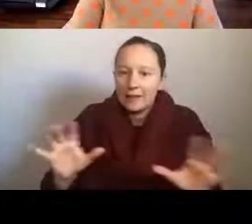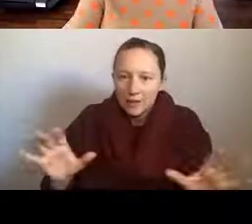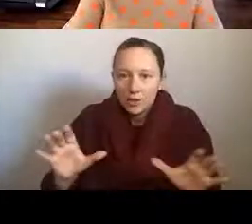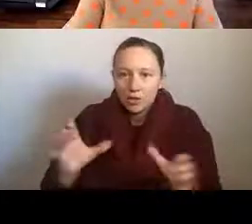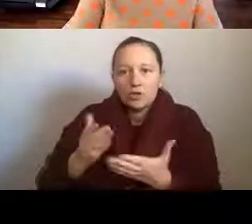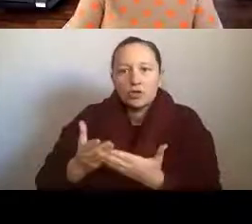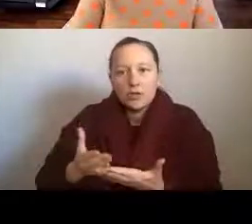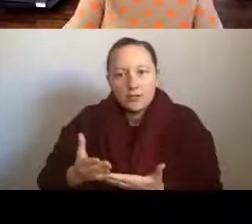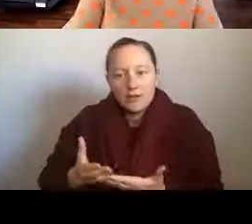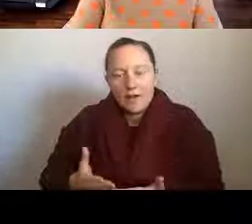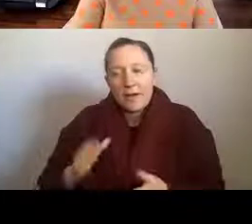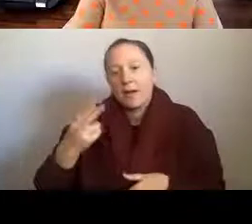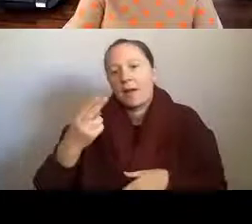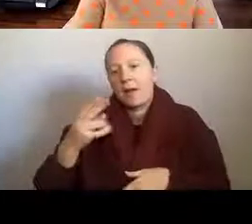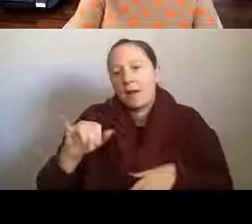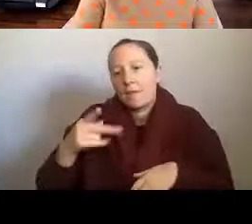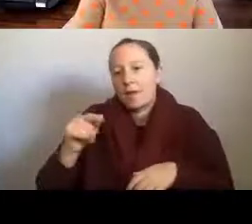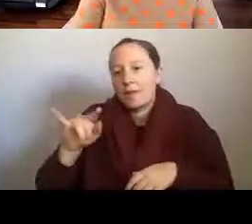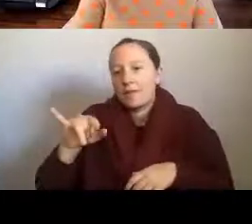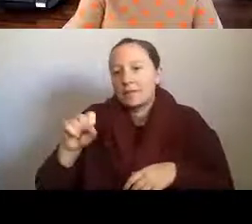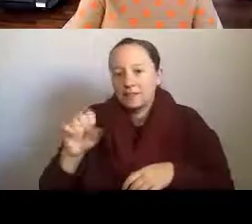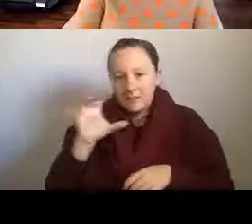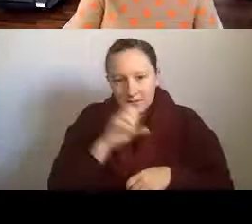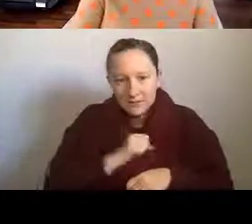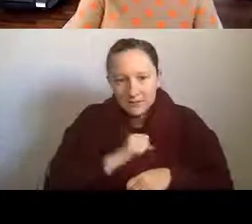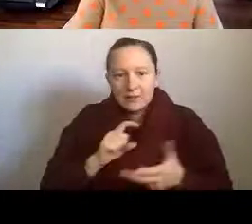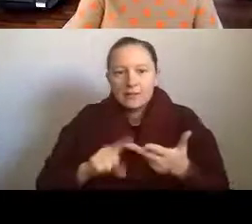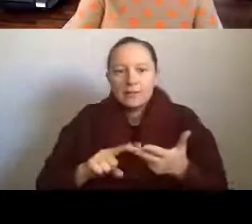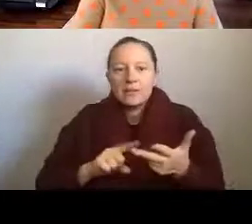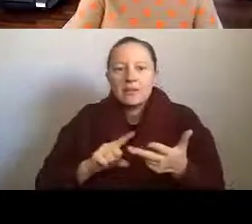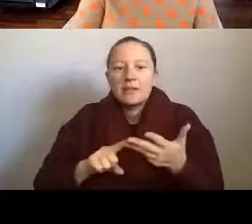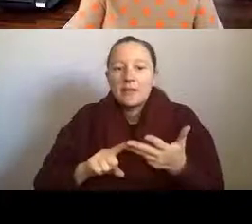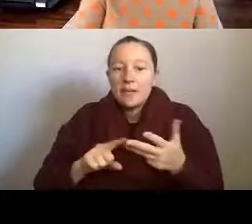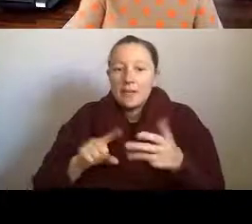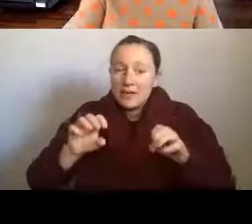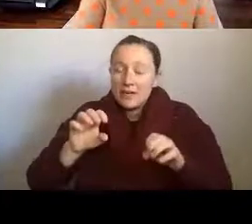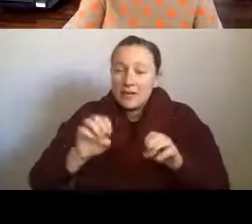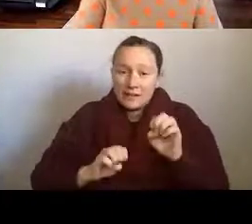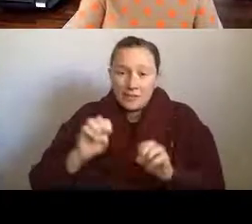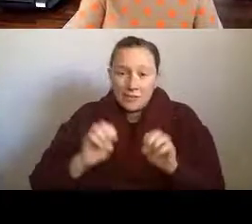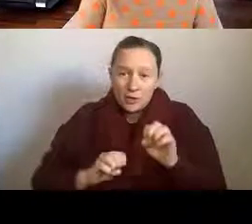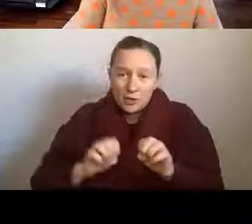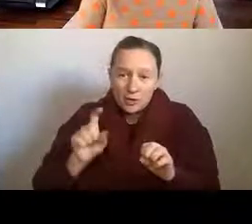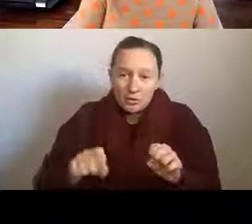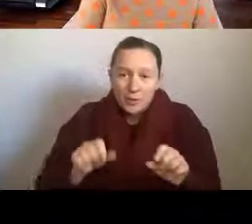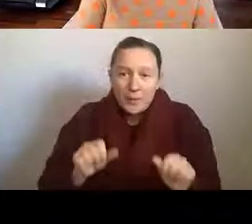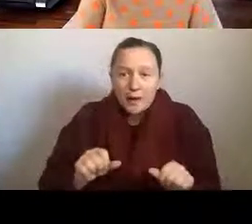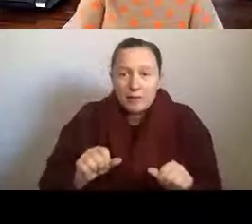The experiments that you propose should be feasible and it should be realistic that you would actually be able